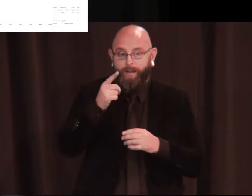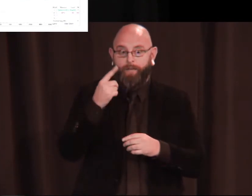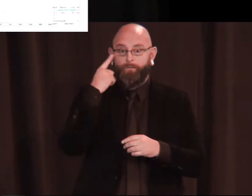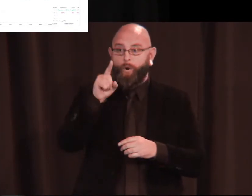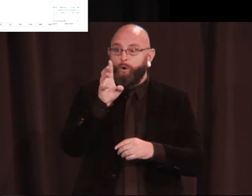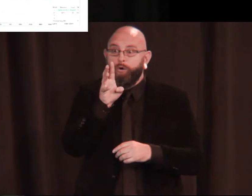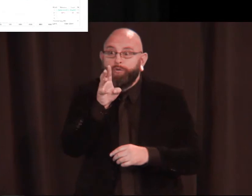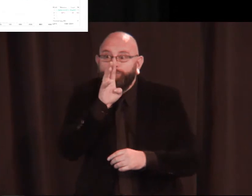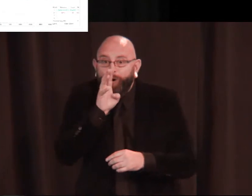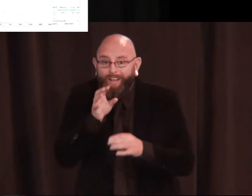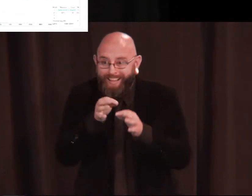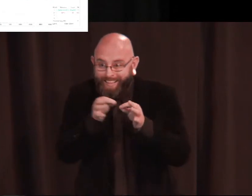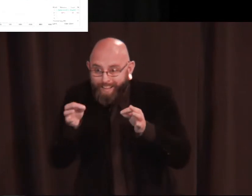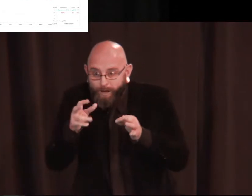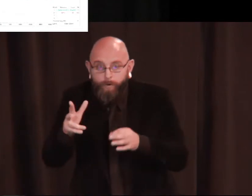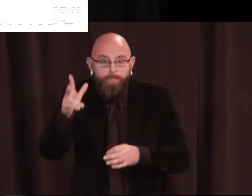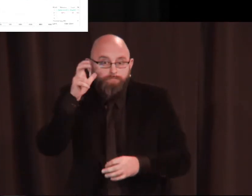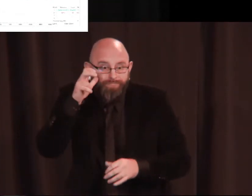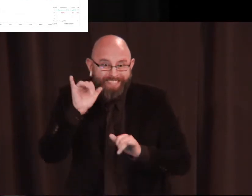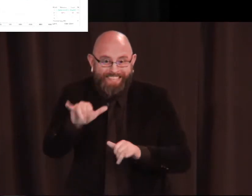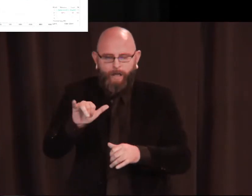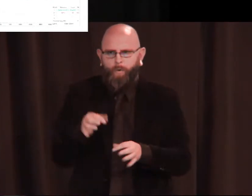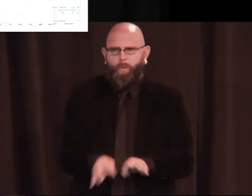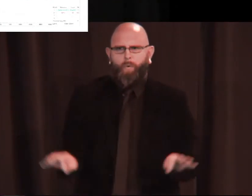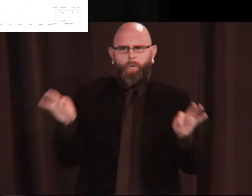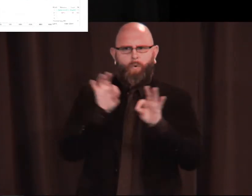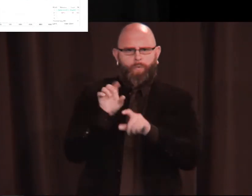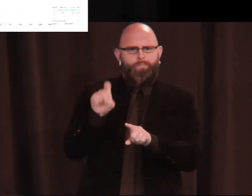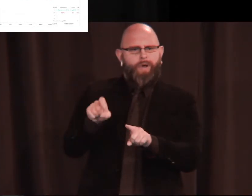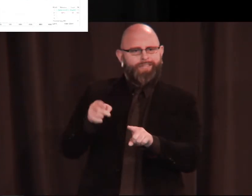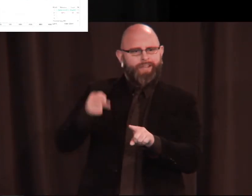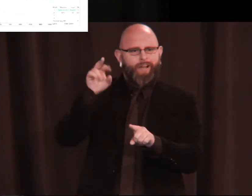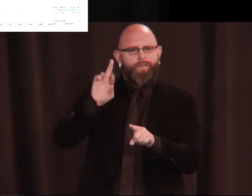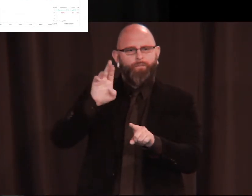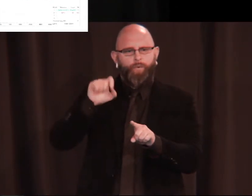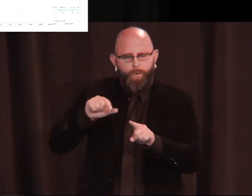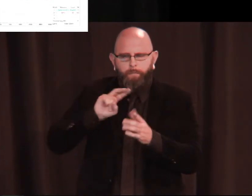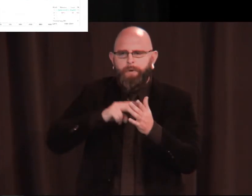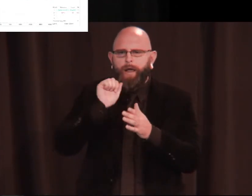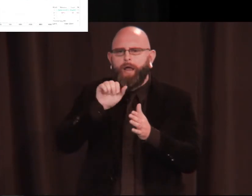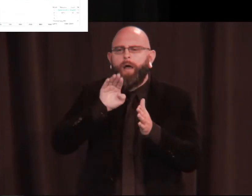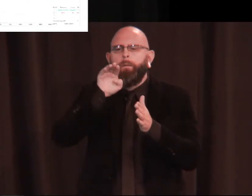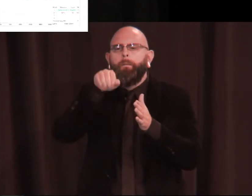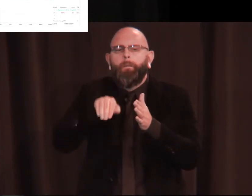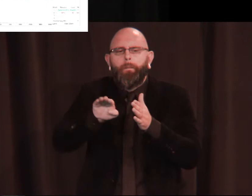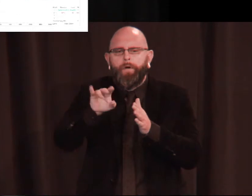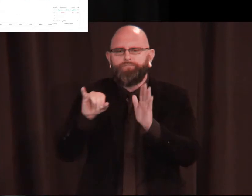Because that is how we mark different tenses, different plurals, in spoken English.